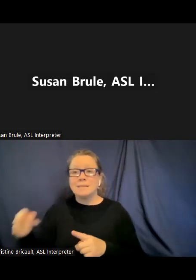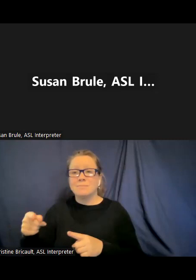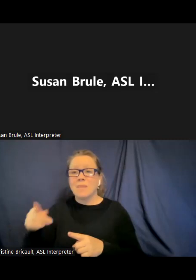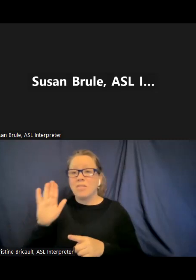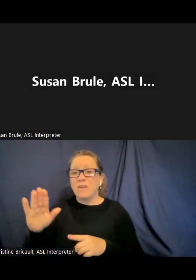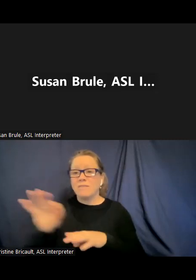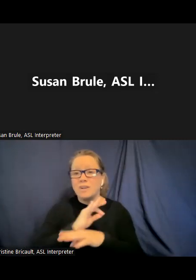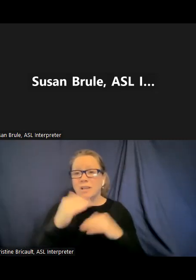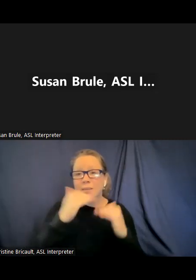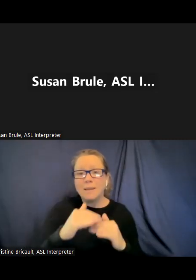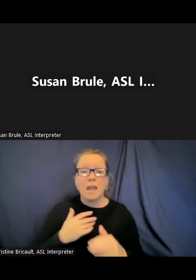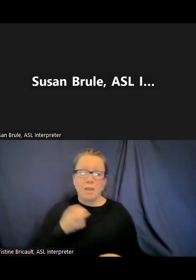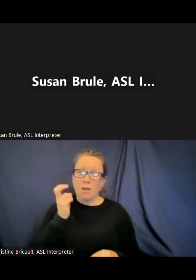Difficulty managing time.